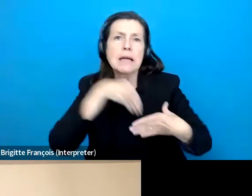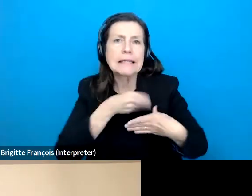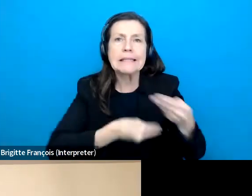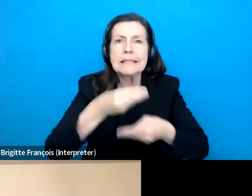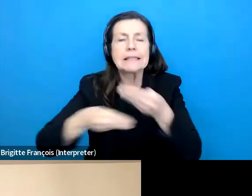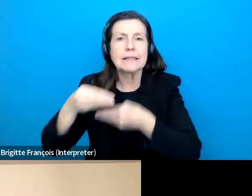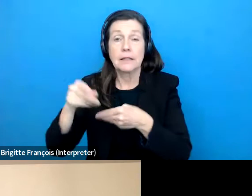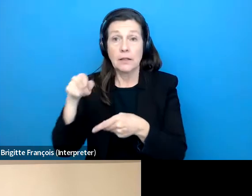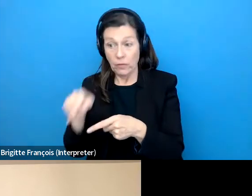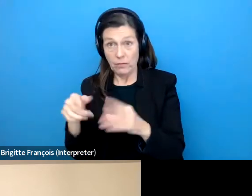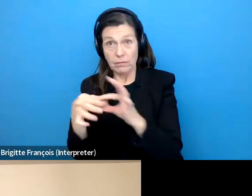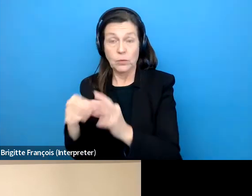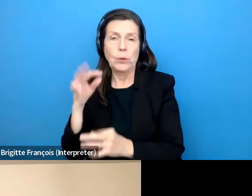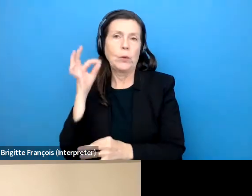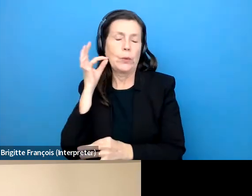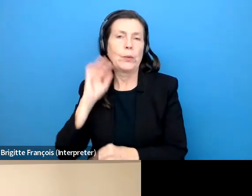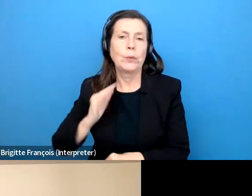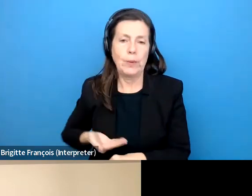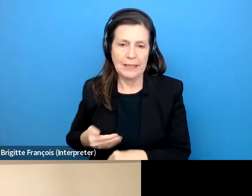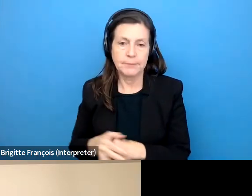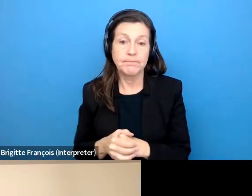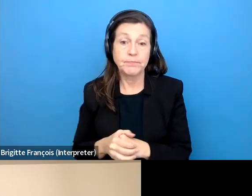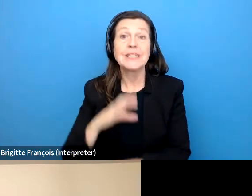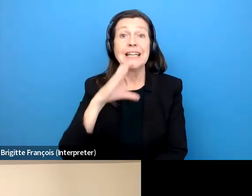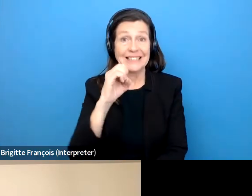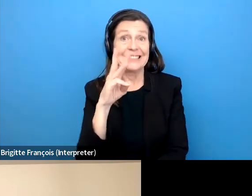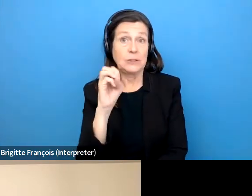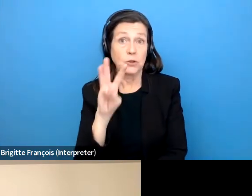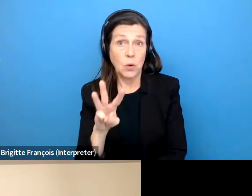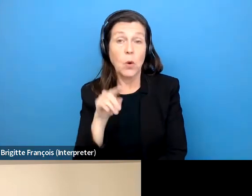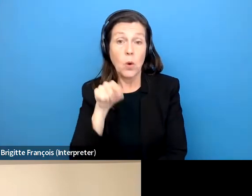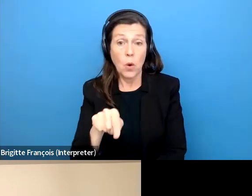the CEDAW committee had to deal